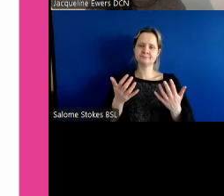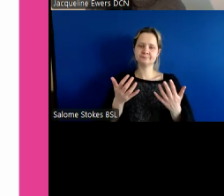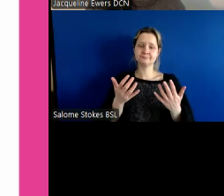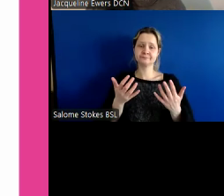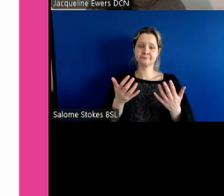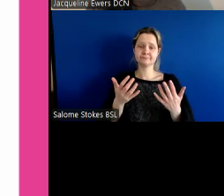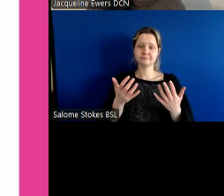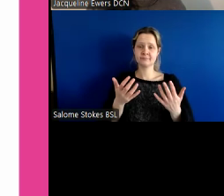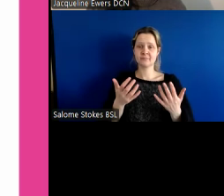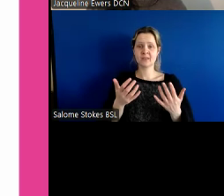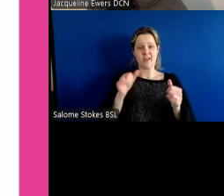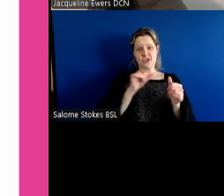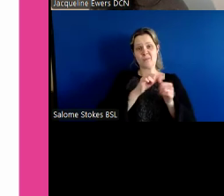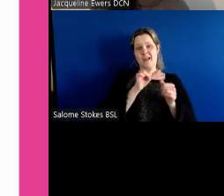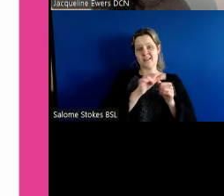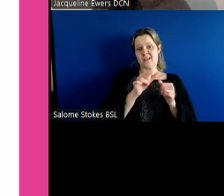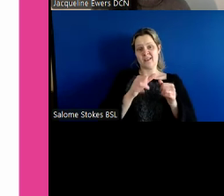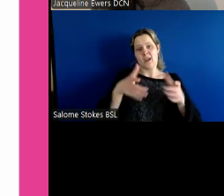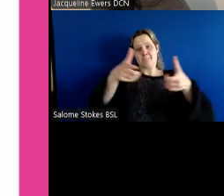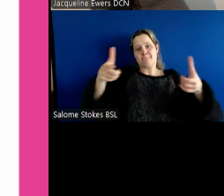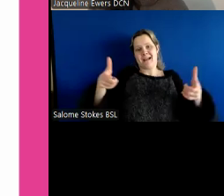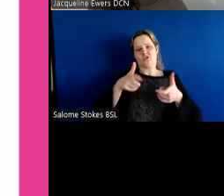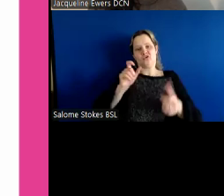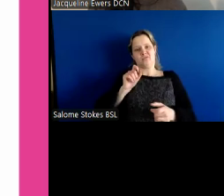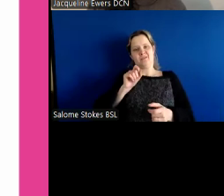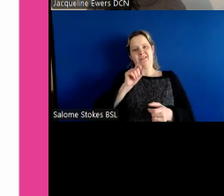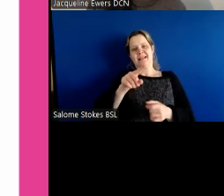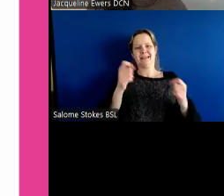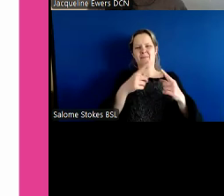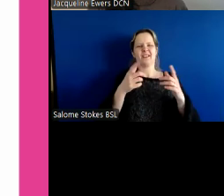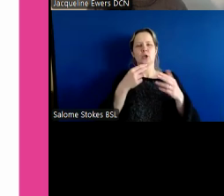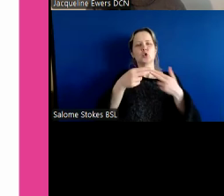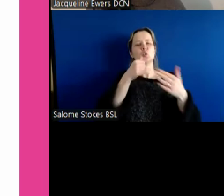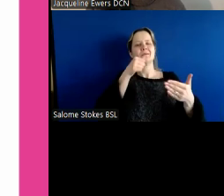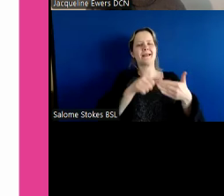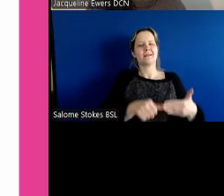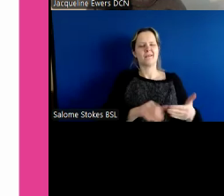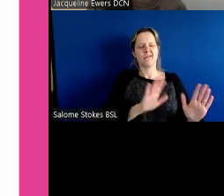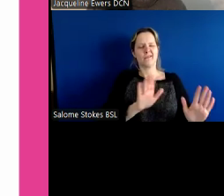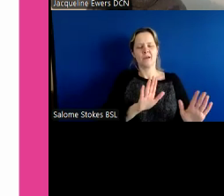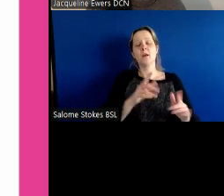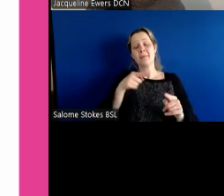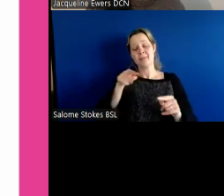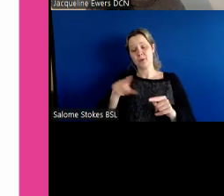than any of the batch and send emails like the newsletter, because they're sending the right information at the right time